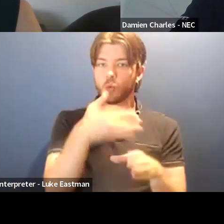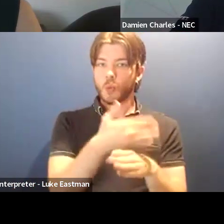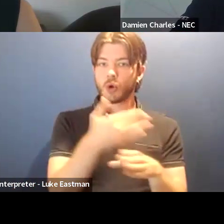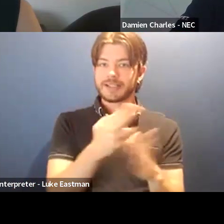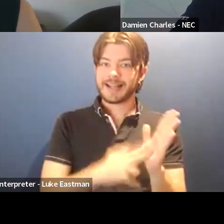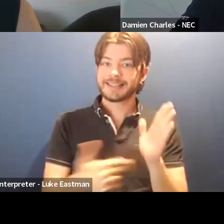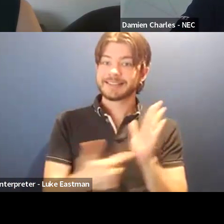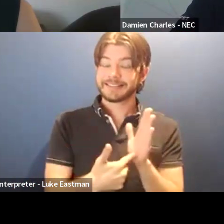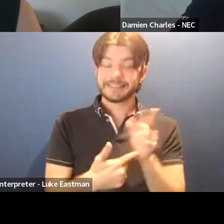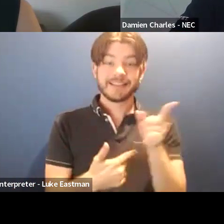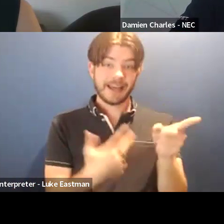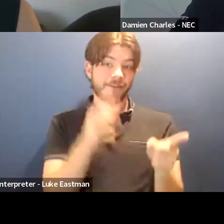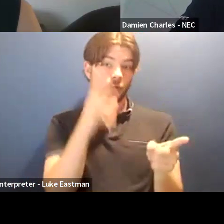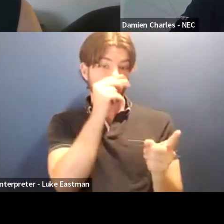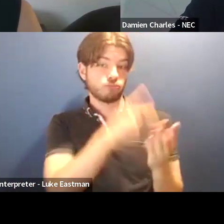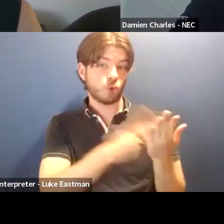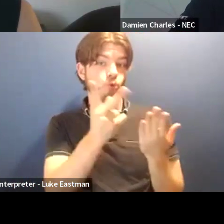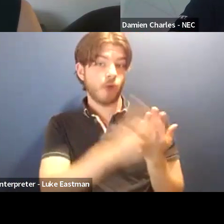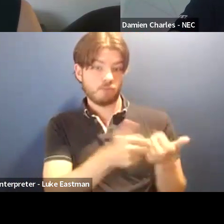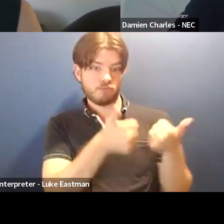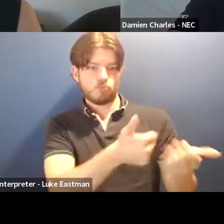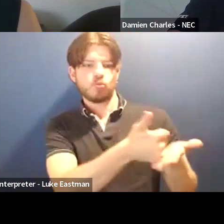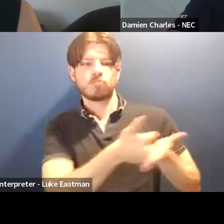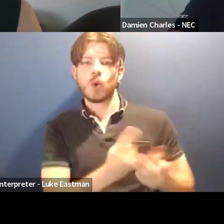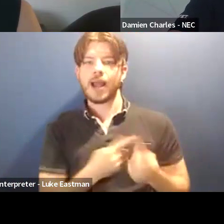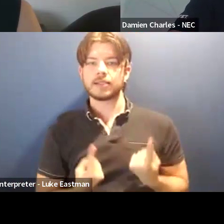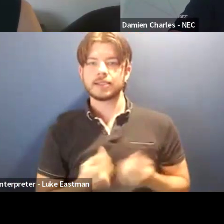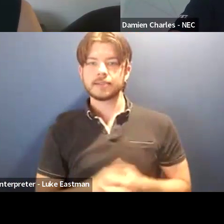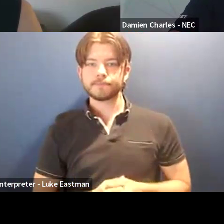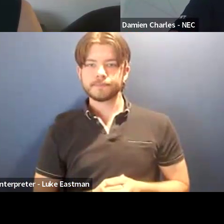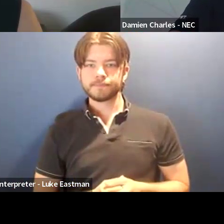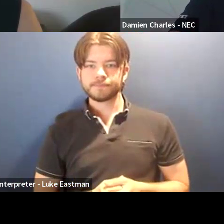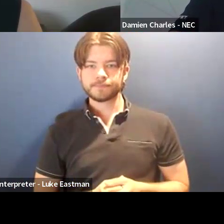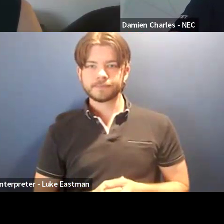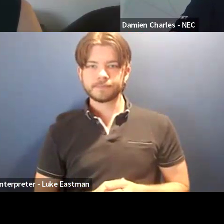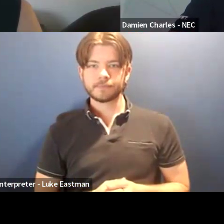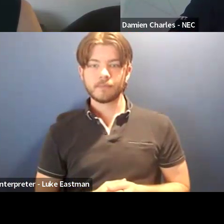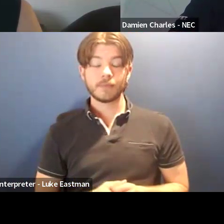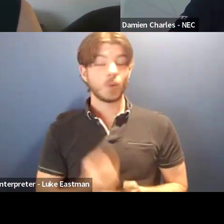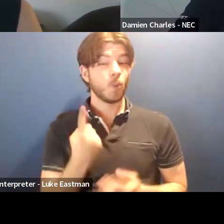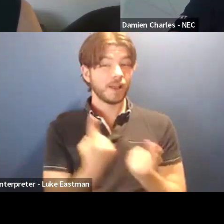program that assisted ours. One of